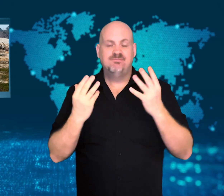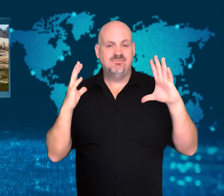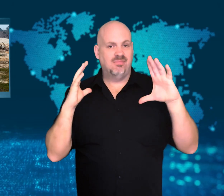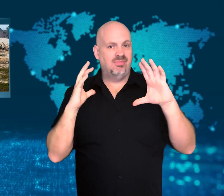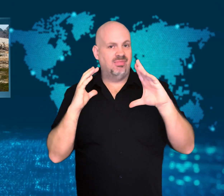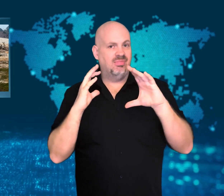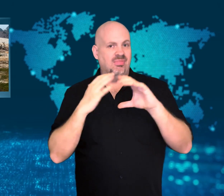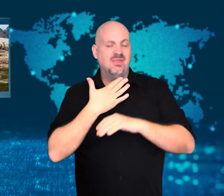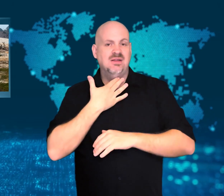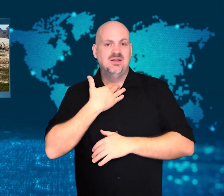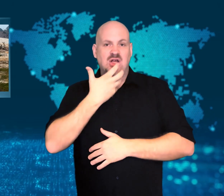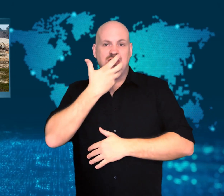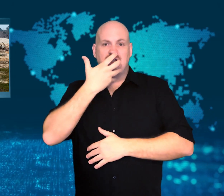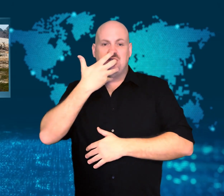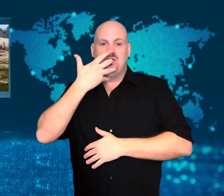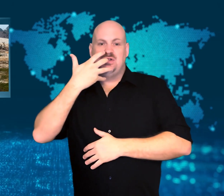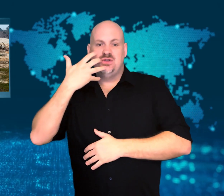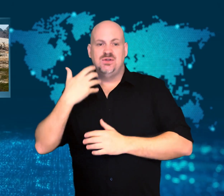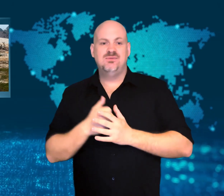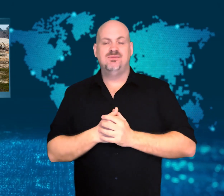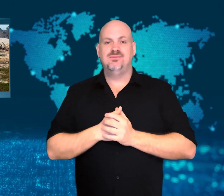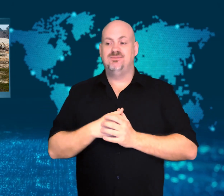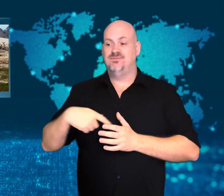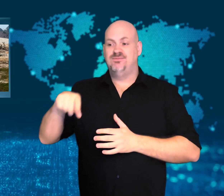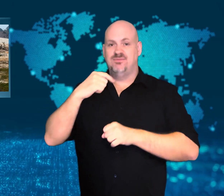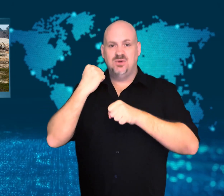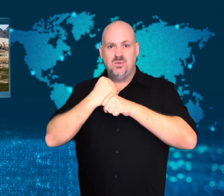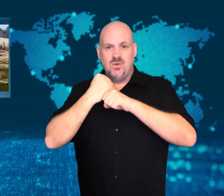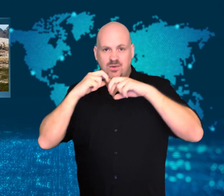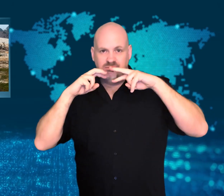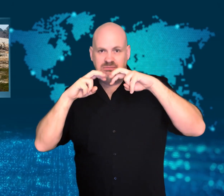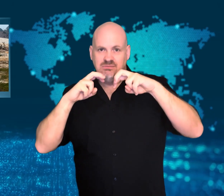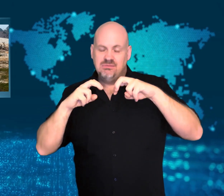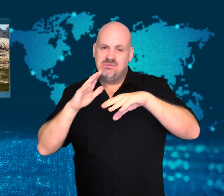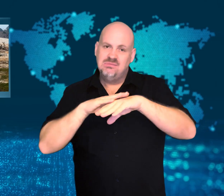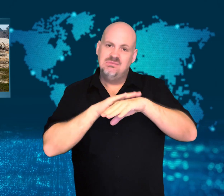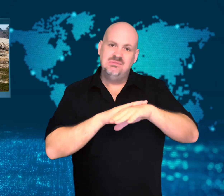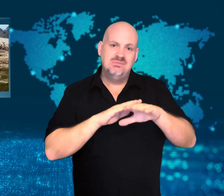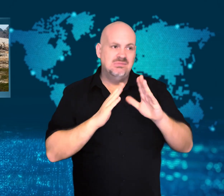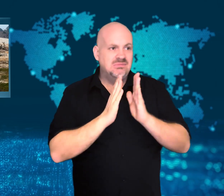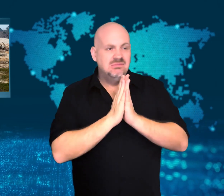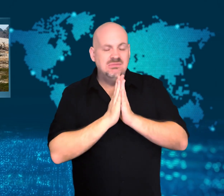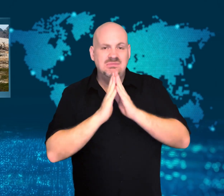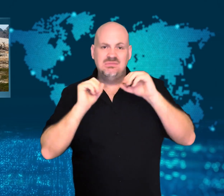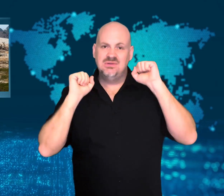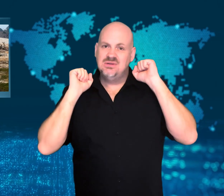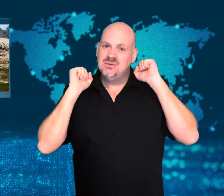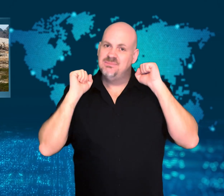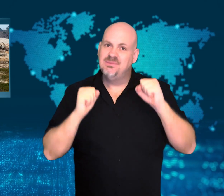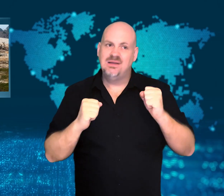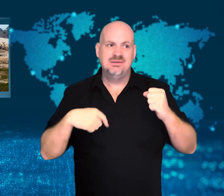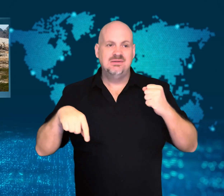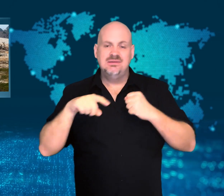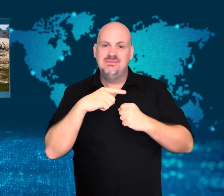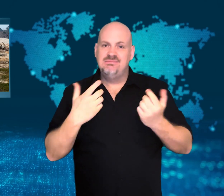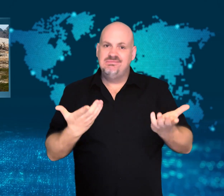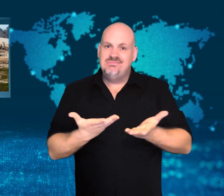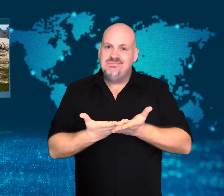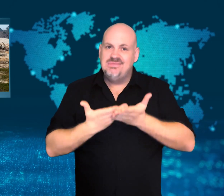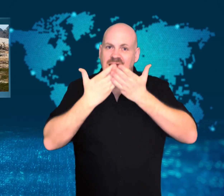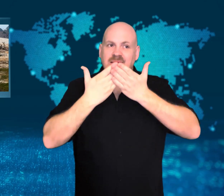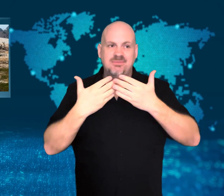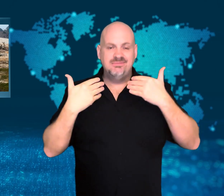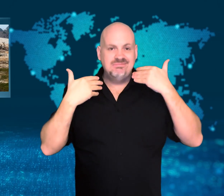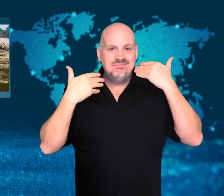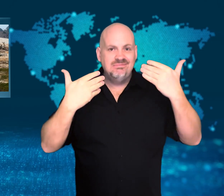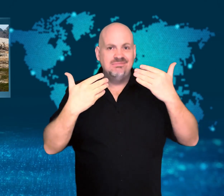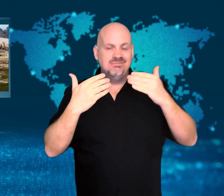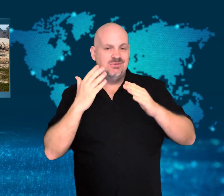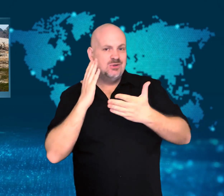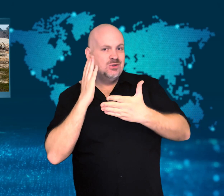Scientists are urging that something must be done immediately